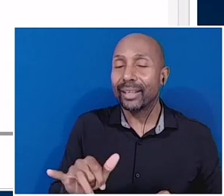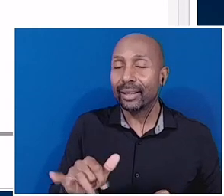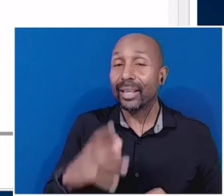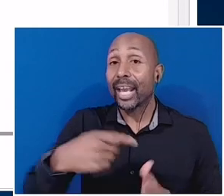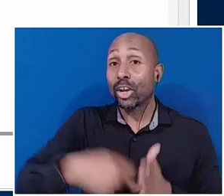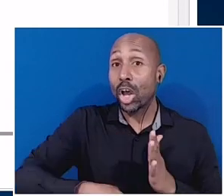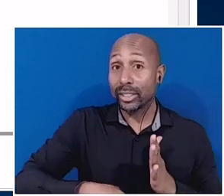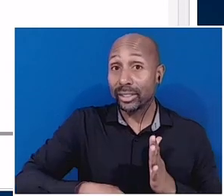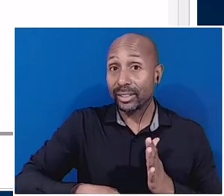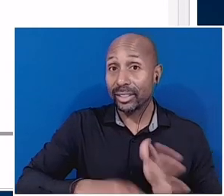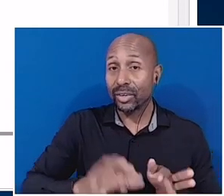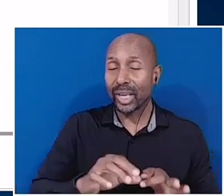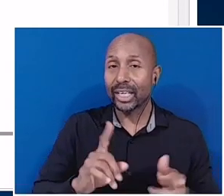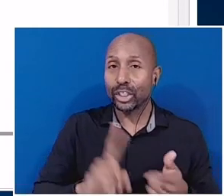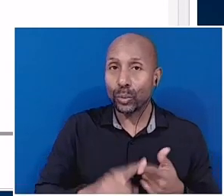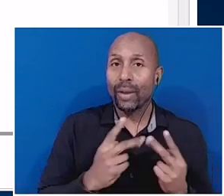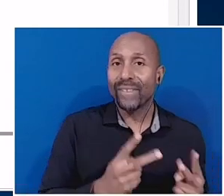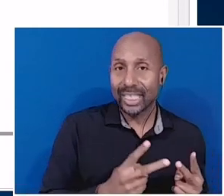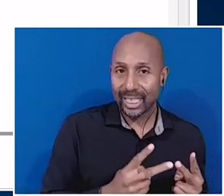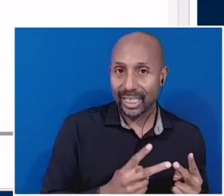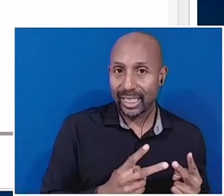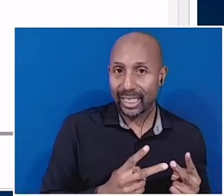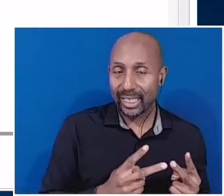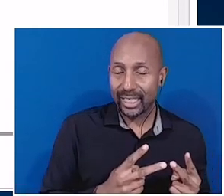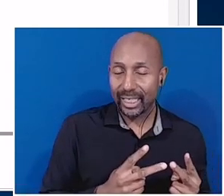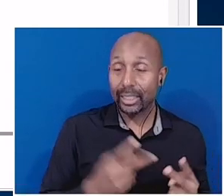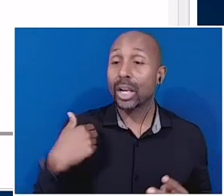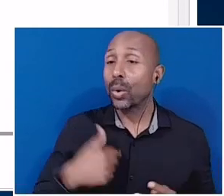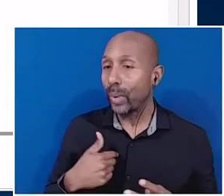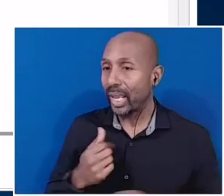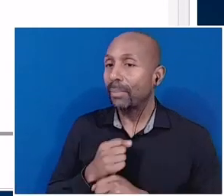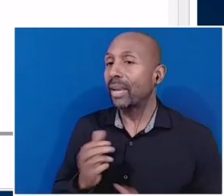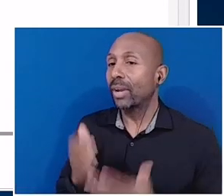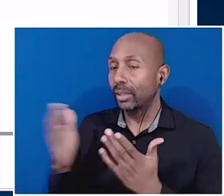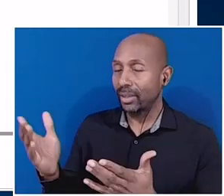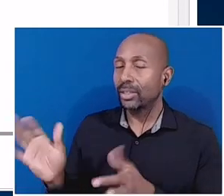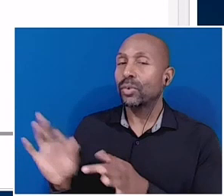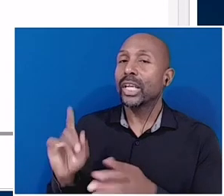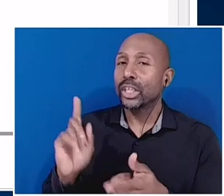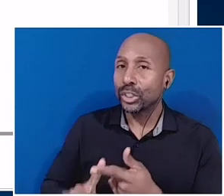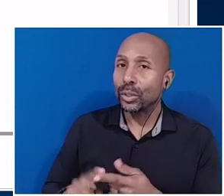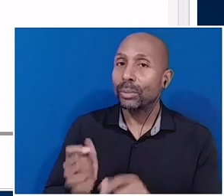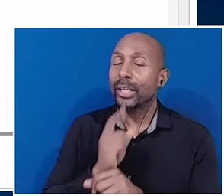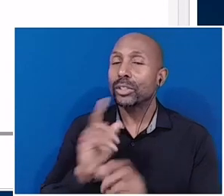visits. So, we made recommendations around, you know, being a little bit clearer about guardrails that we might put